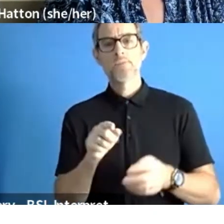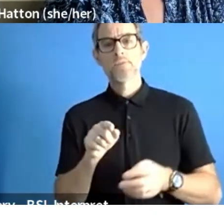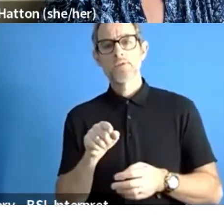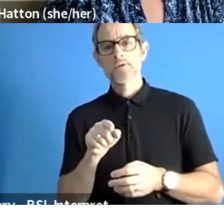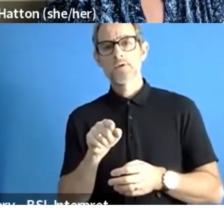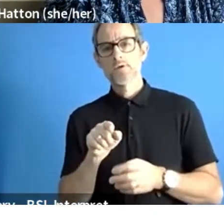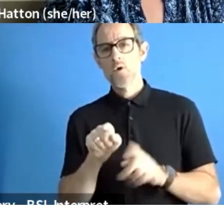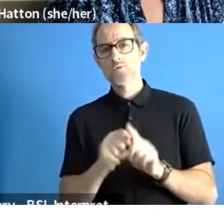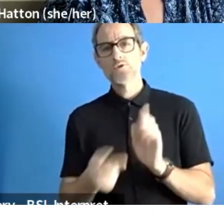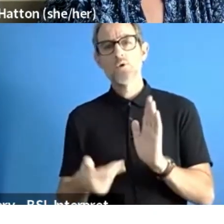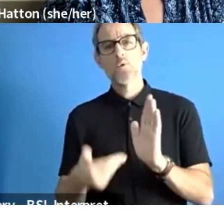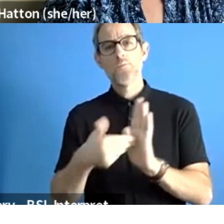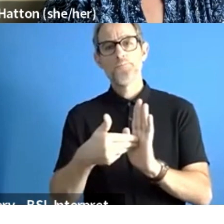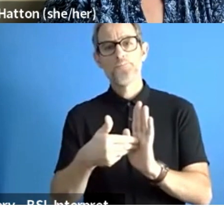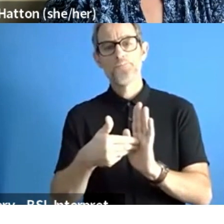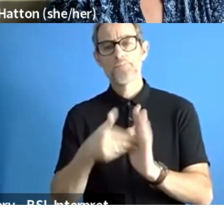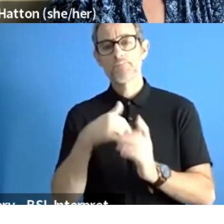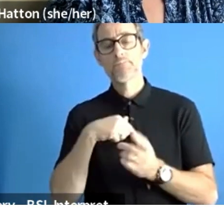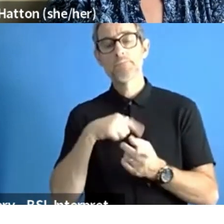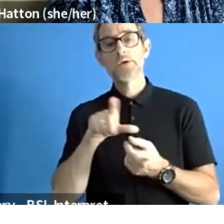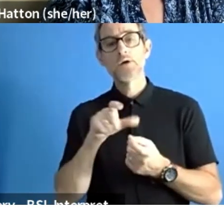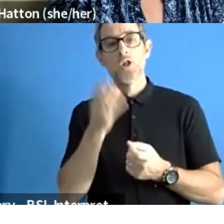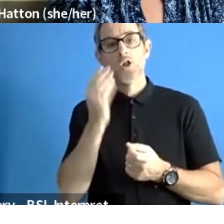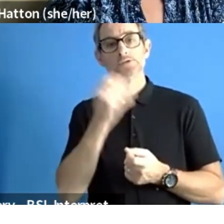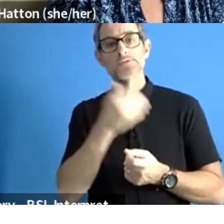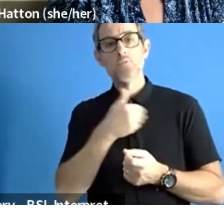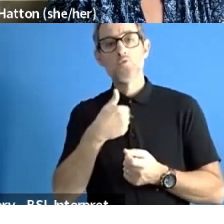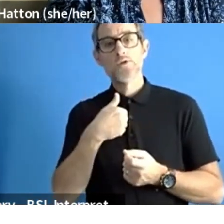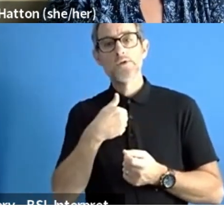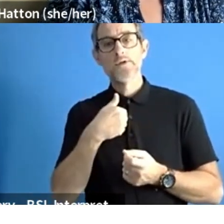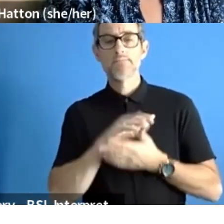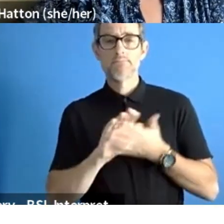The other thing I think I got from it is this is a journey.